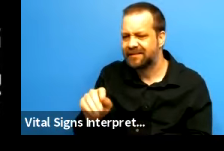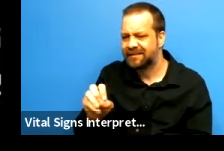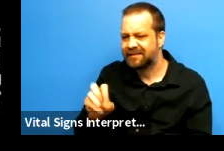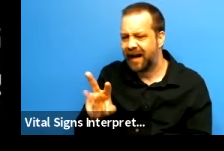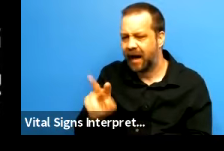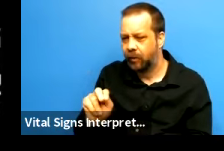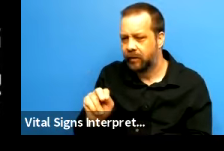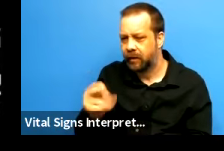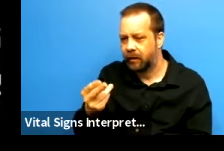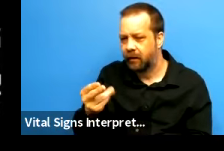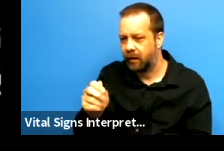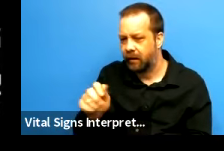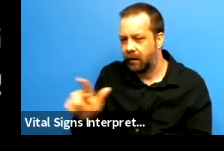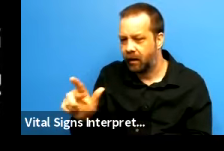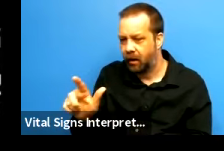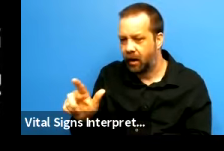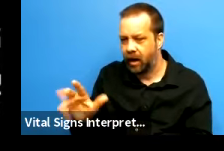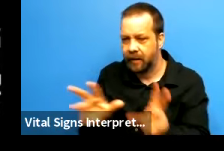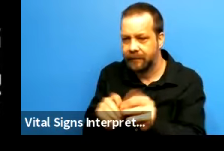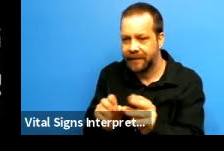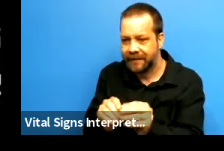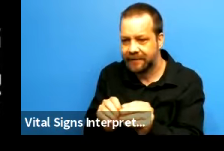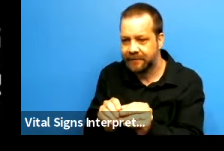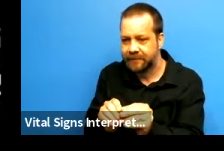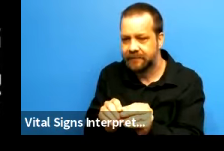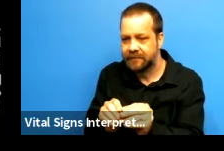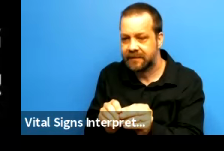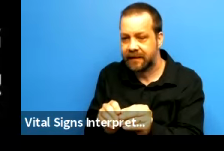I appreciate them asking how am I doing